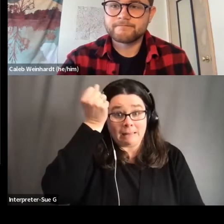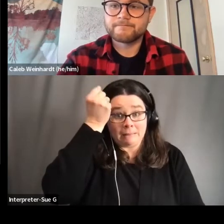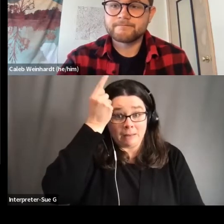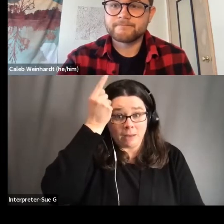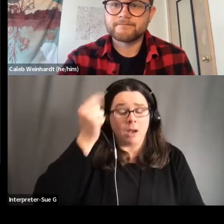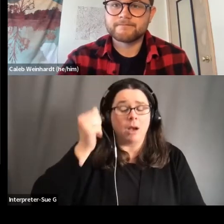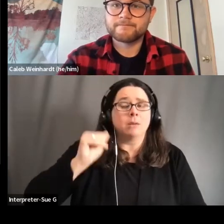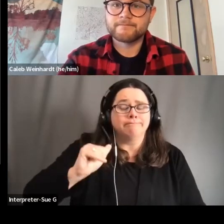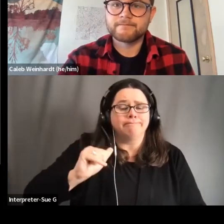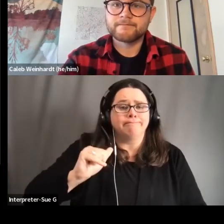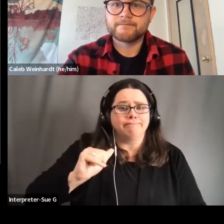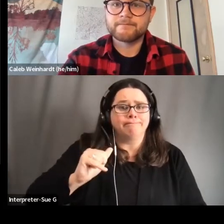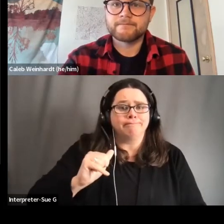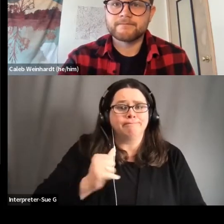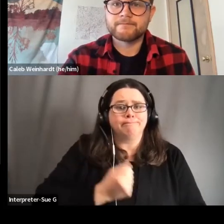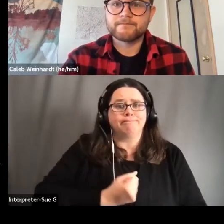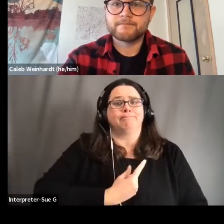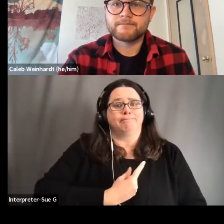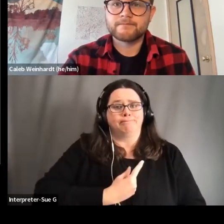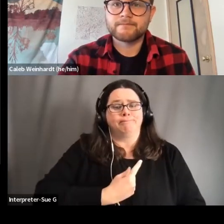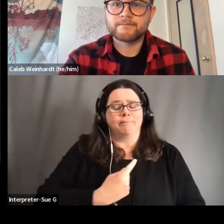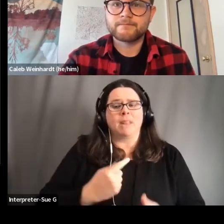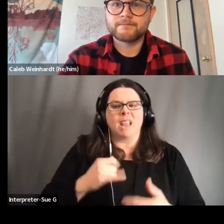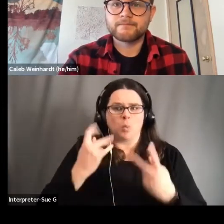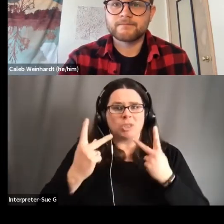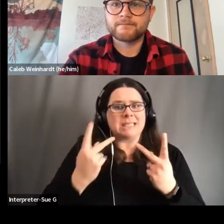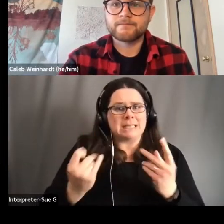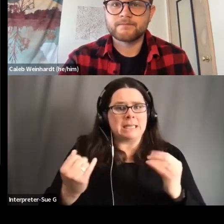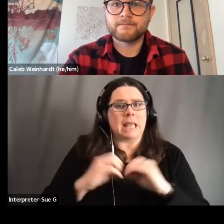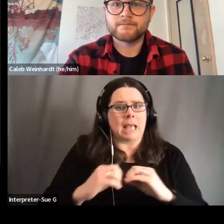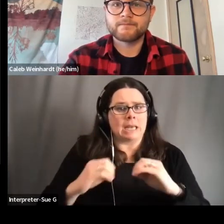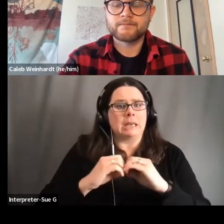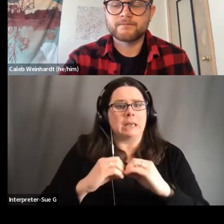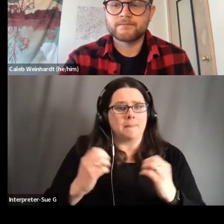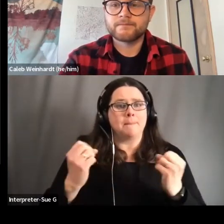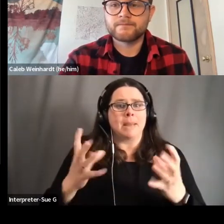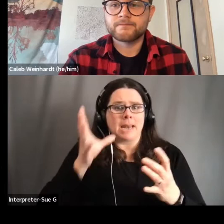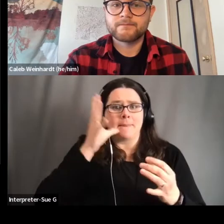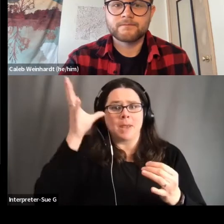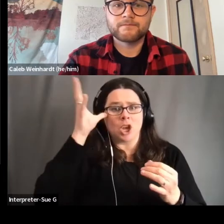and that's really great to see and we're seeing that a lot. A lot of parents are accepting